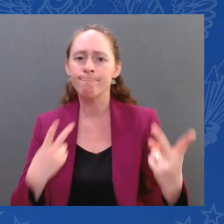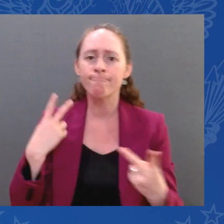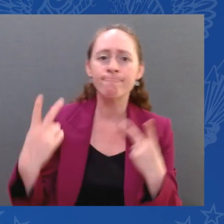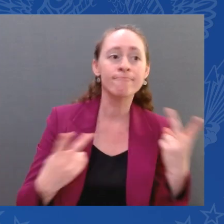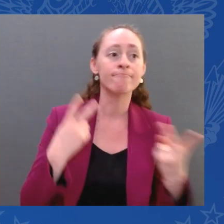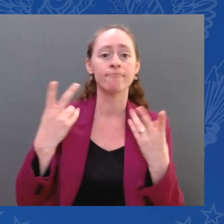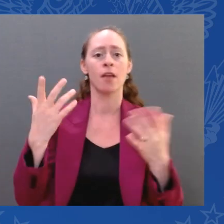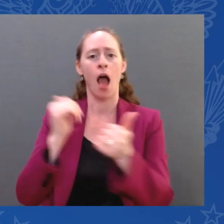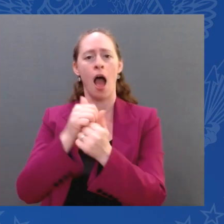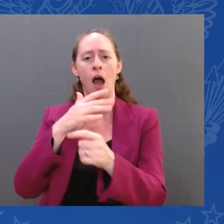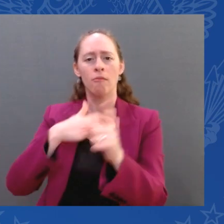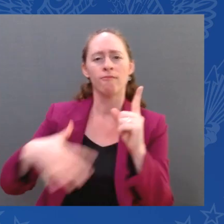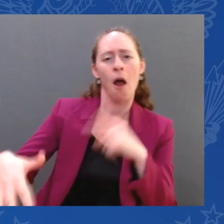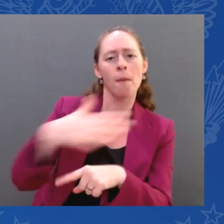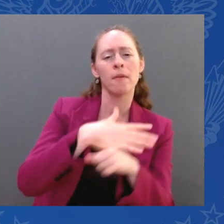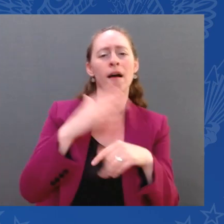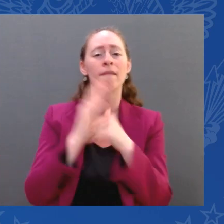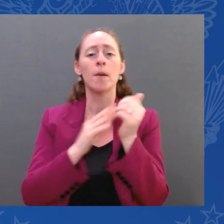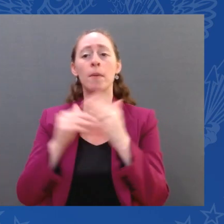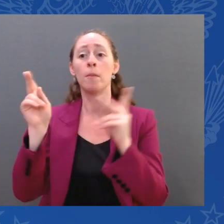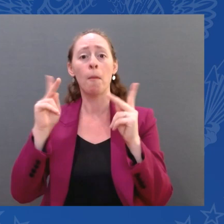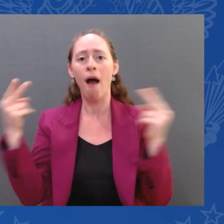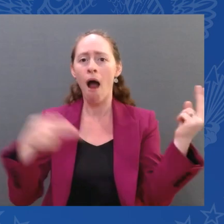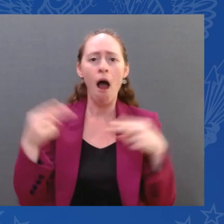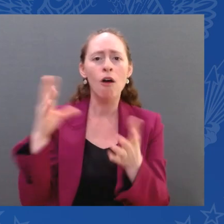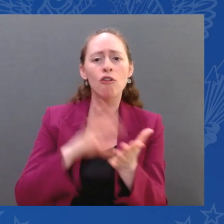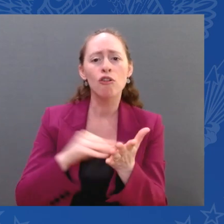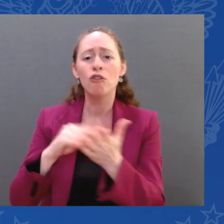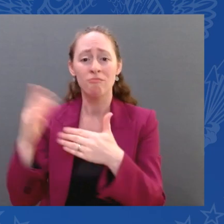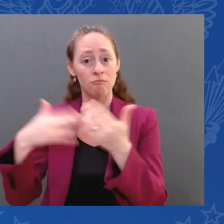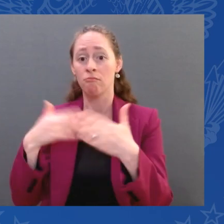and who see their American dream through her and because of her.